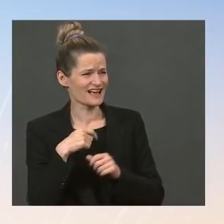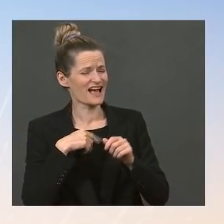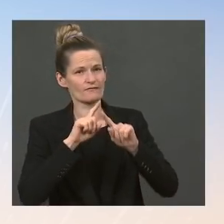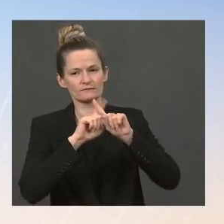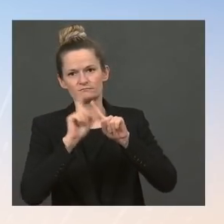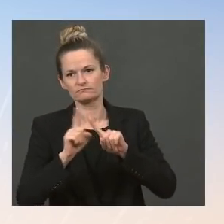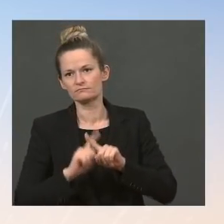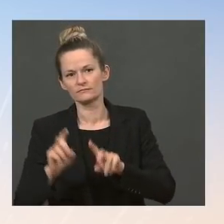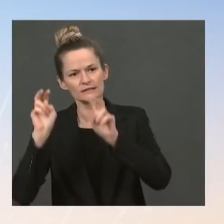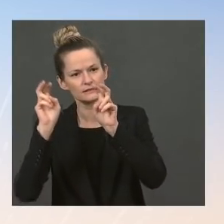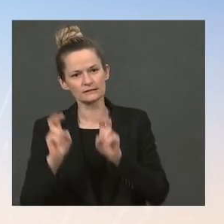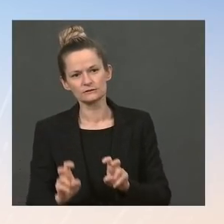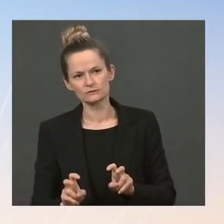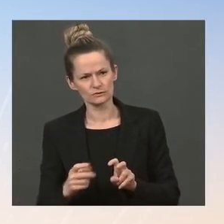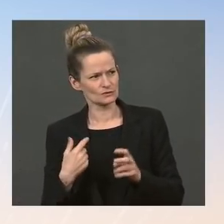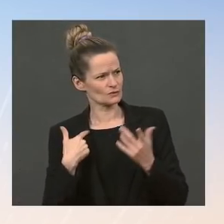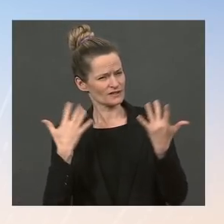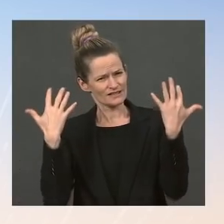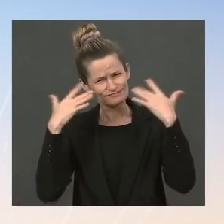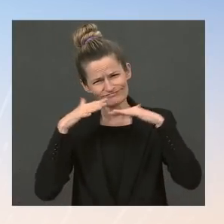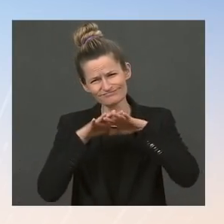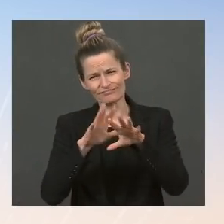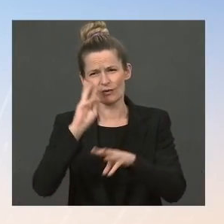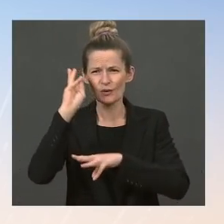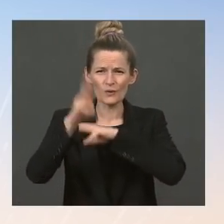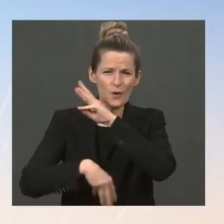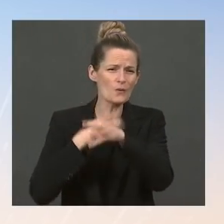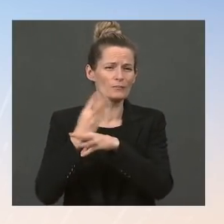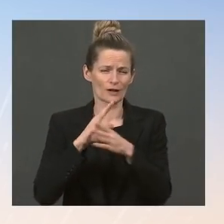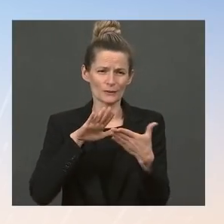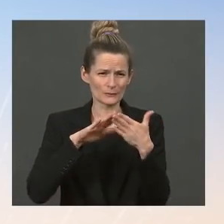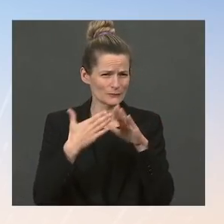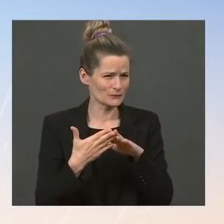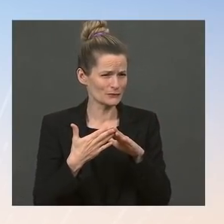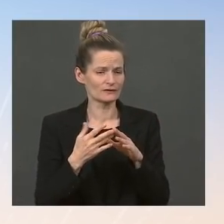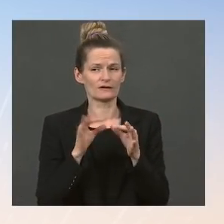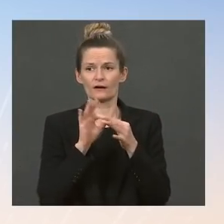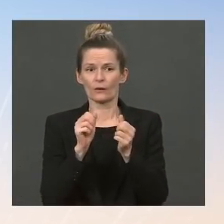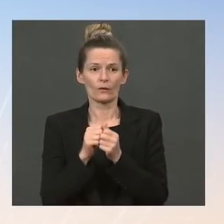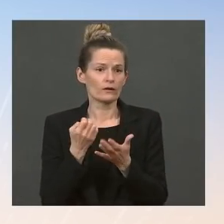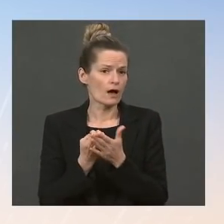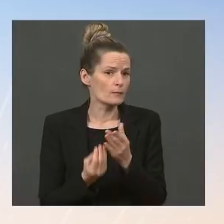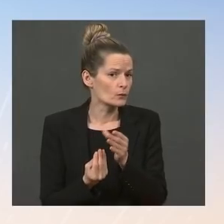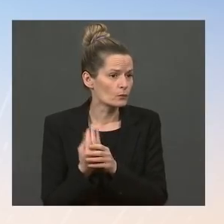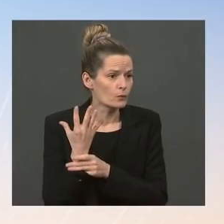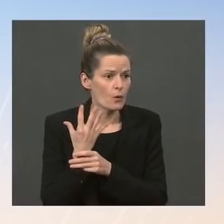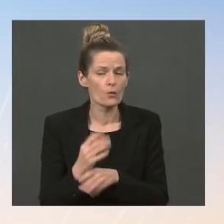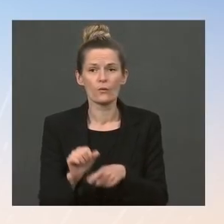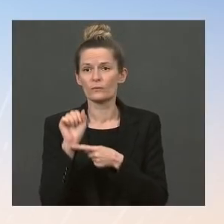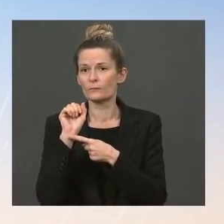whether it's economic growth, or whether it's the fight against COVID, or addressing security throughout the world.